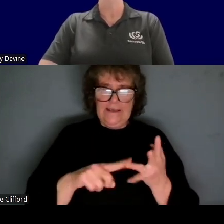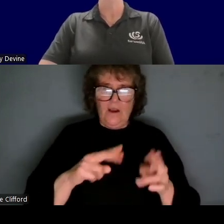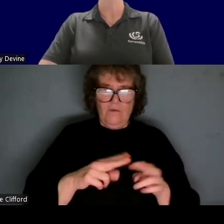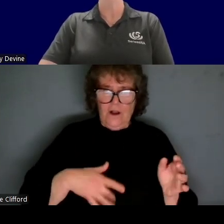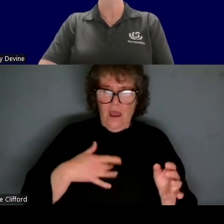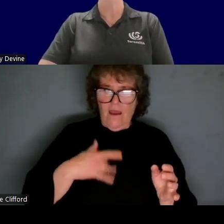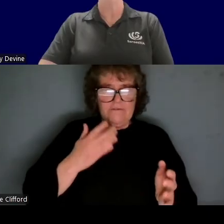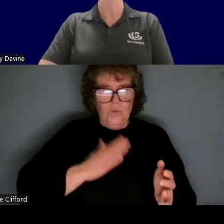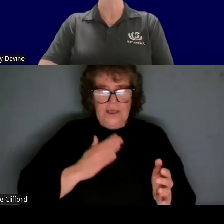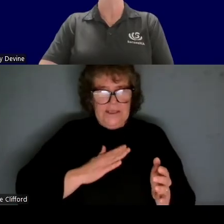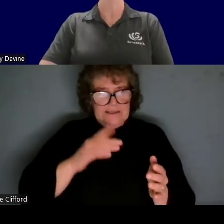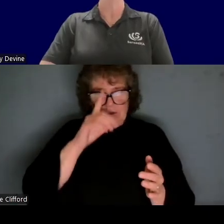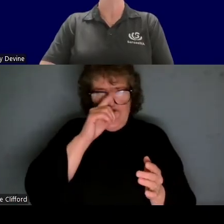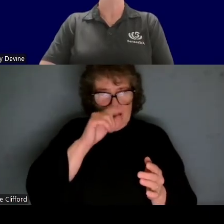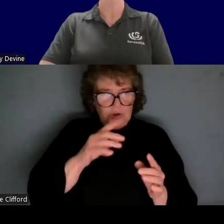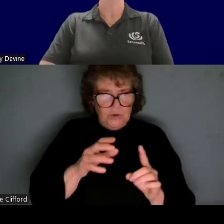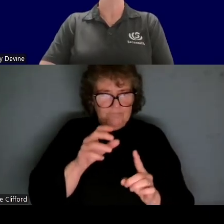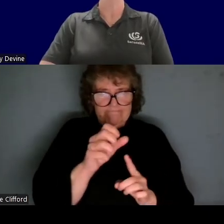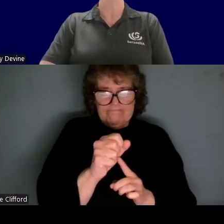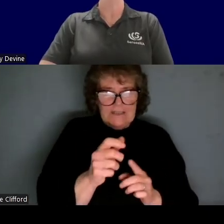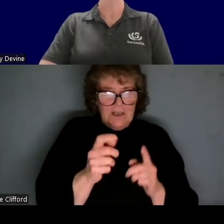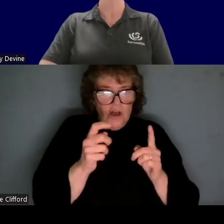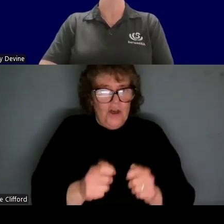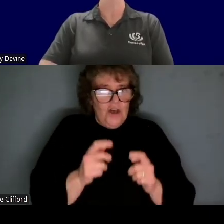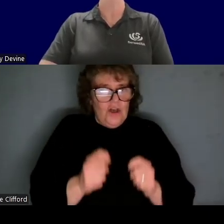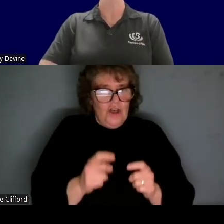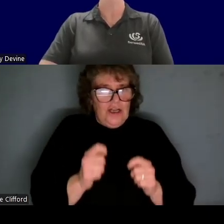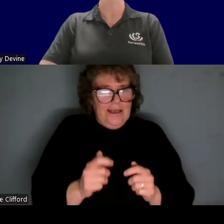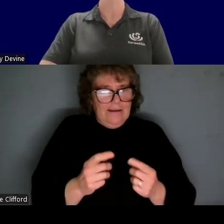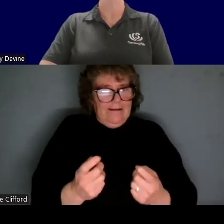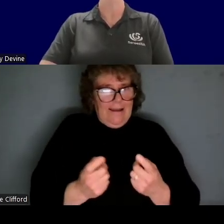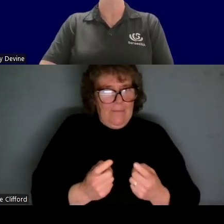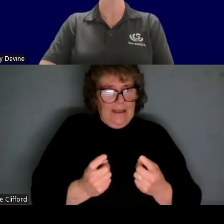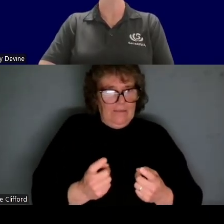understand the function behind their behaviours helps PBS practitioners guide the development